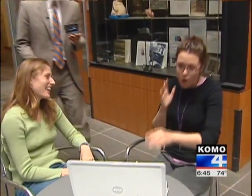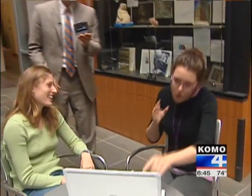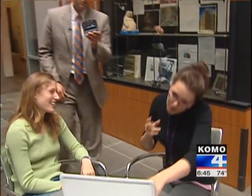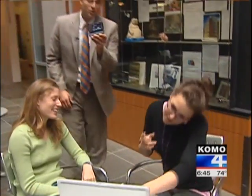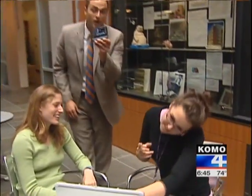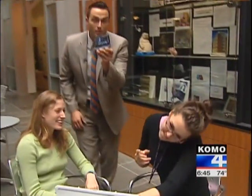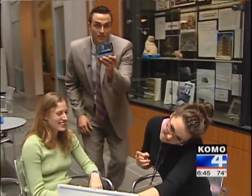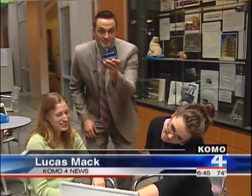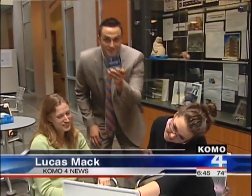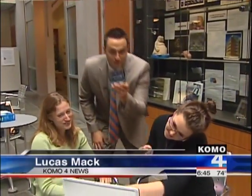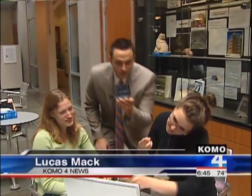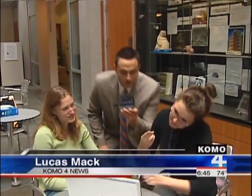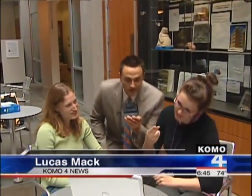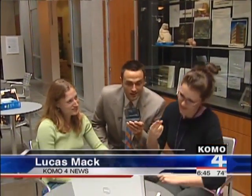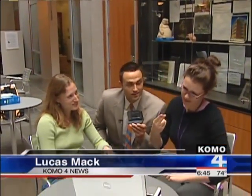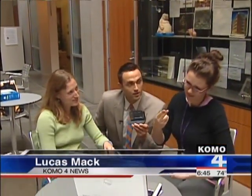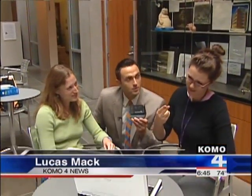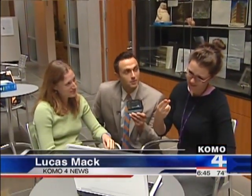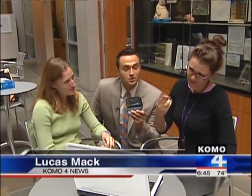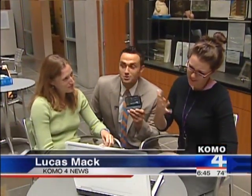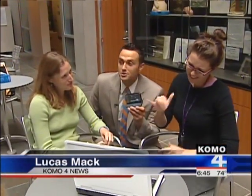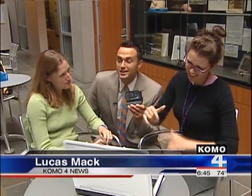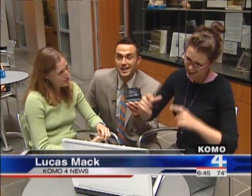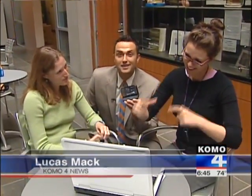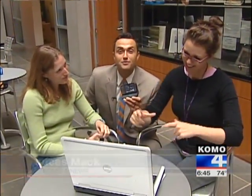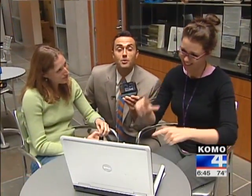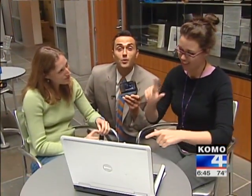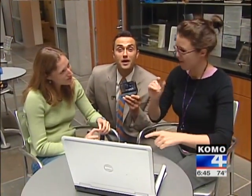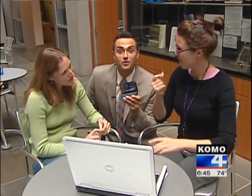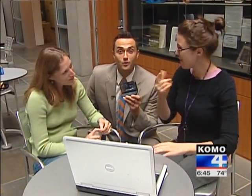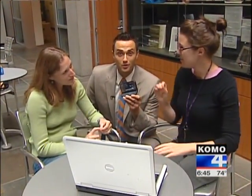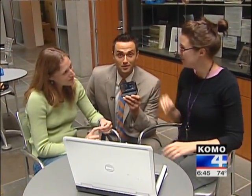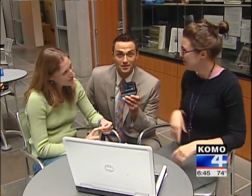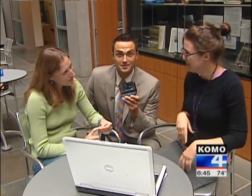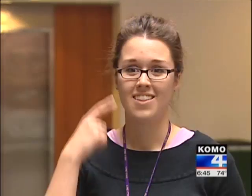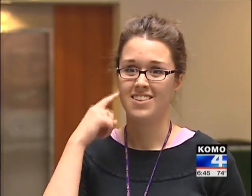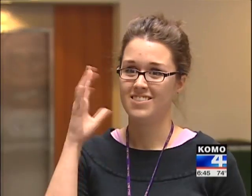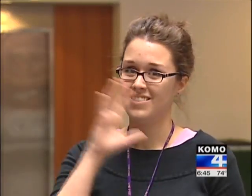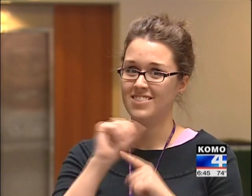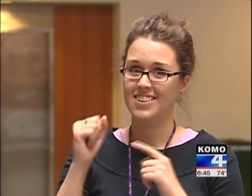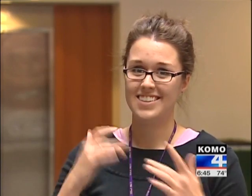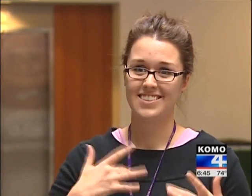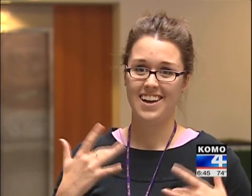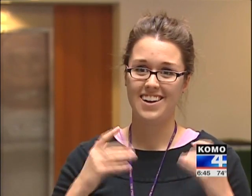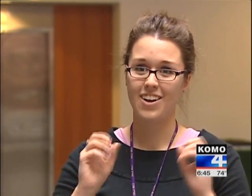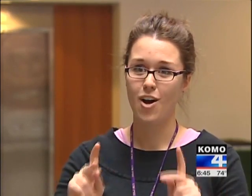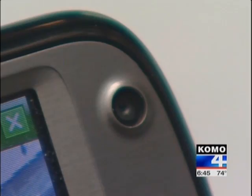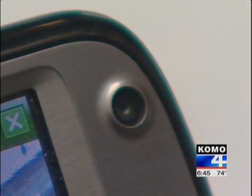With the help of this cell phone, they'll be able to communicate from around the world. [Jessica] I think the phone is fascinating.